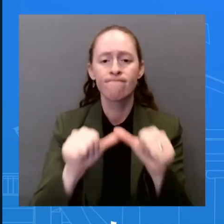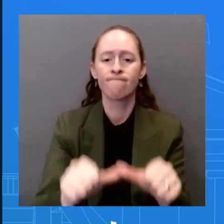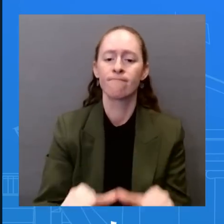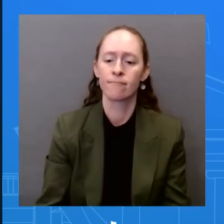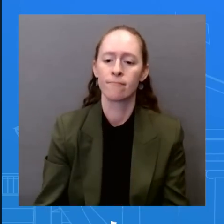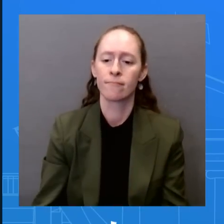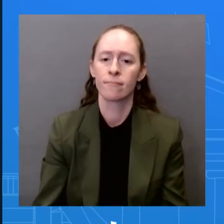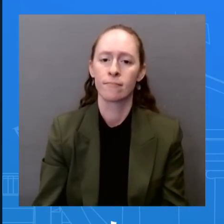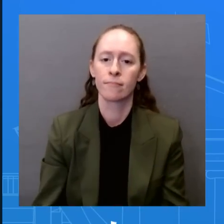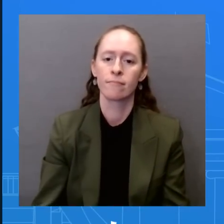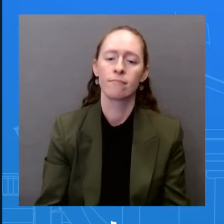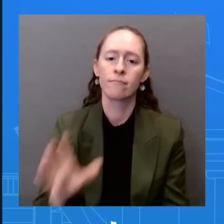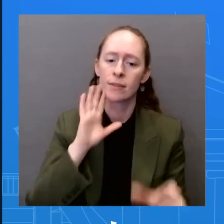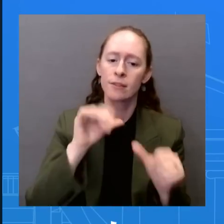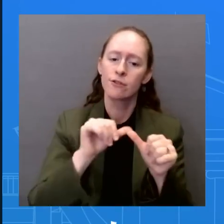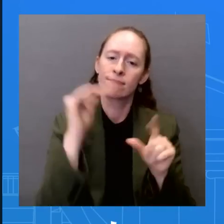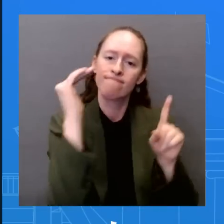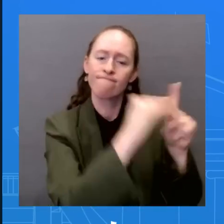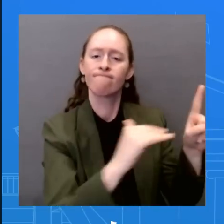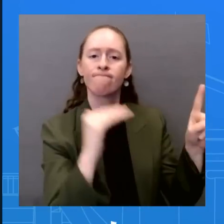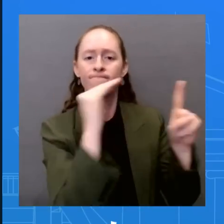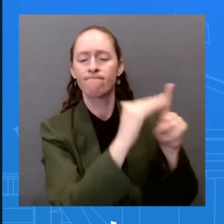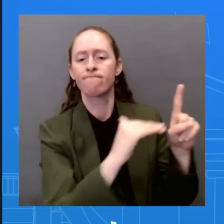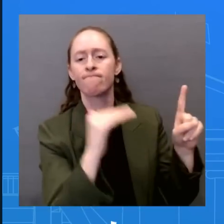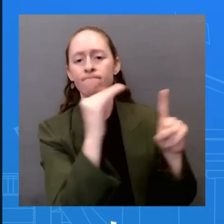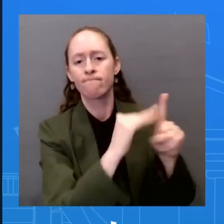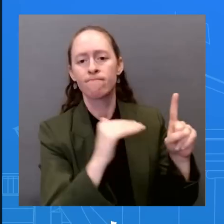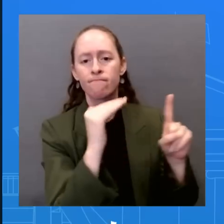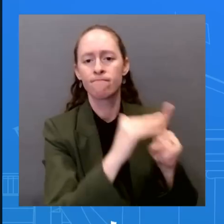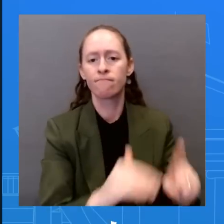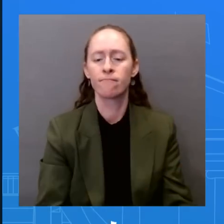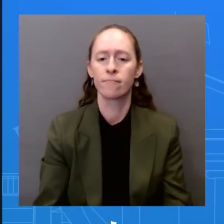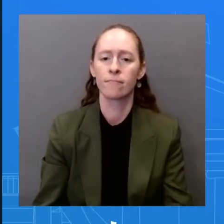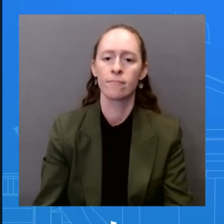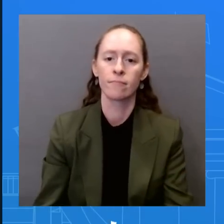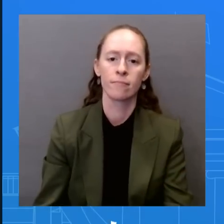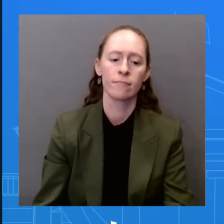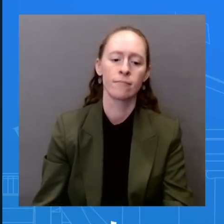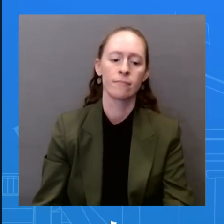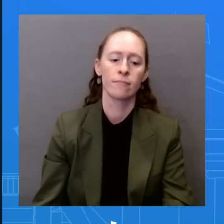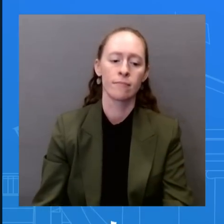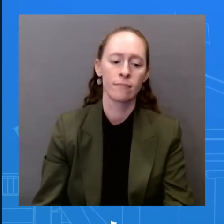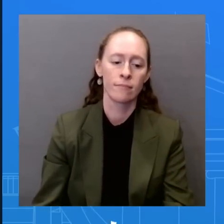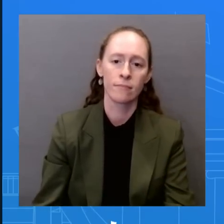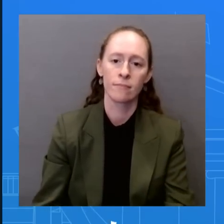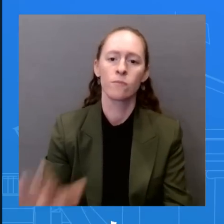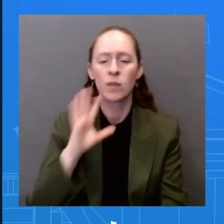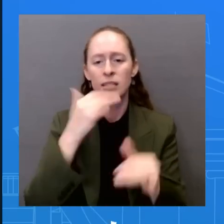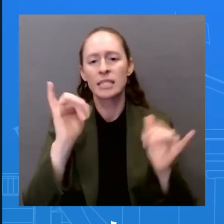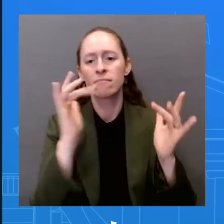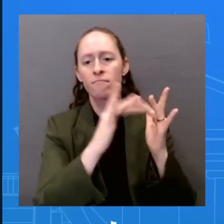and our stakeholders in these -- in this process as well. But again, we have seen -- we've done this before.